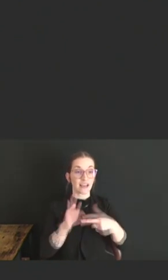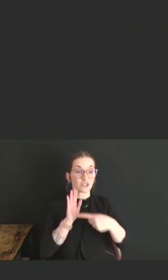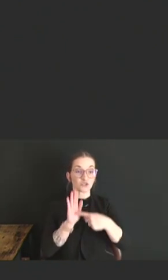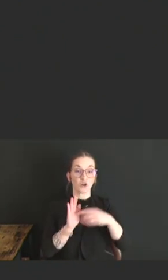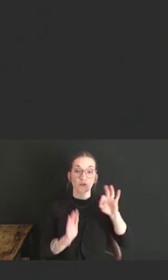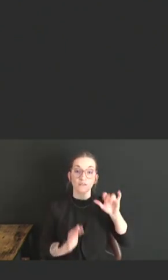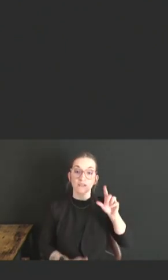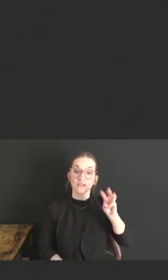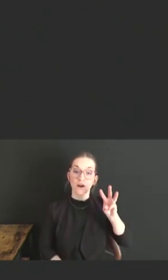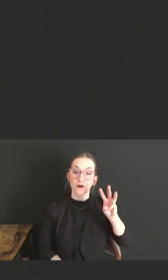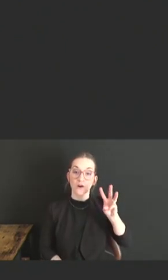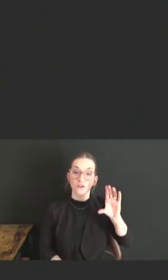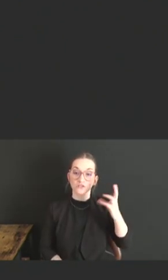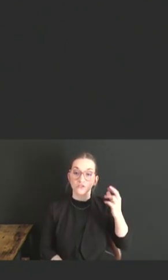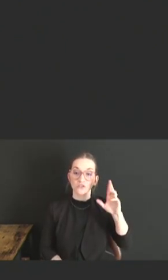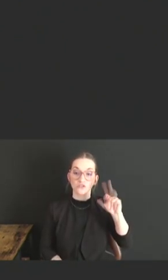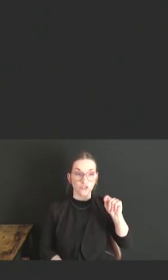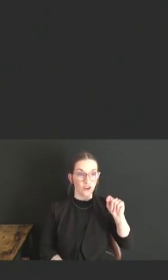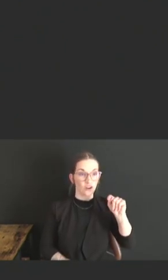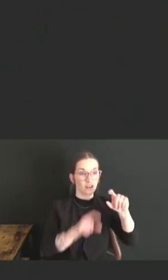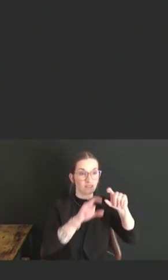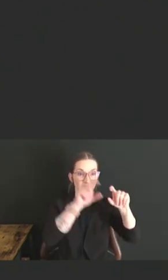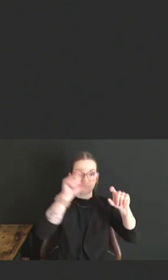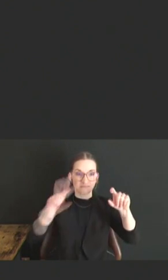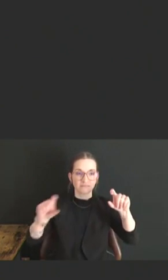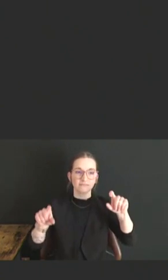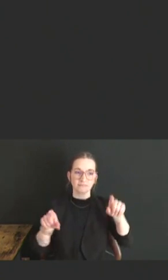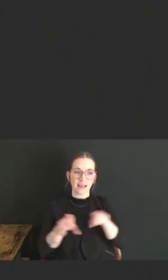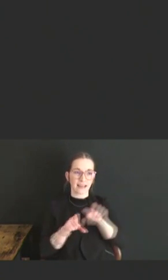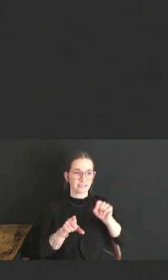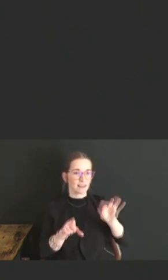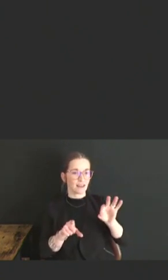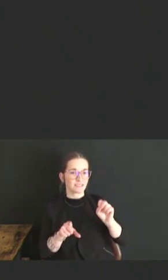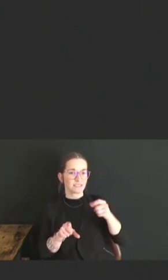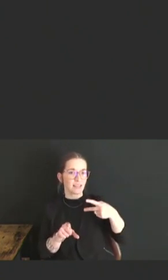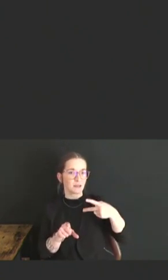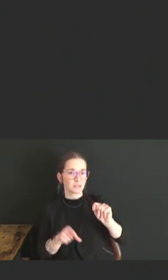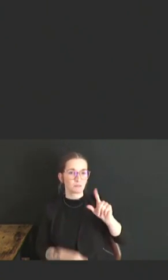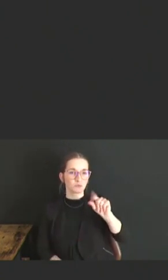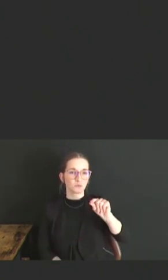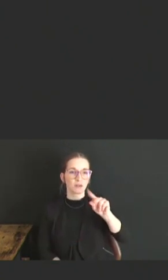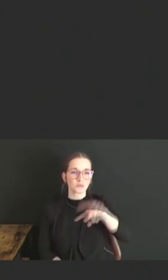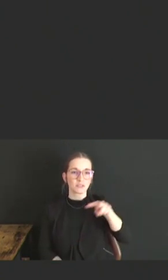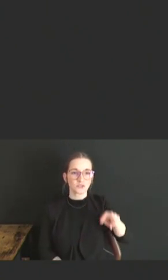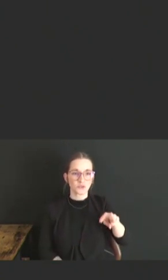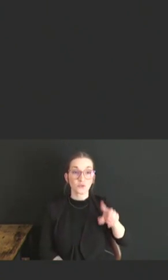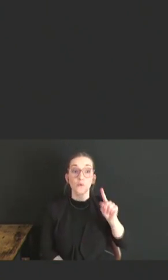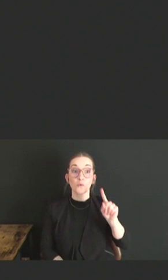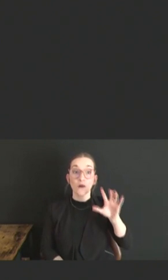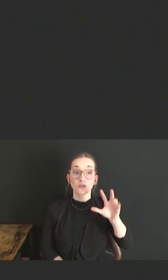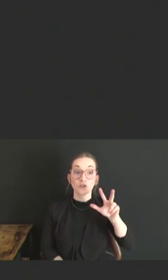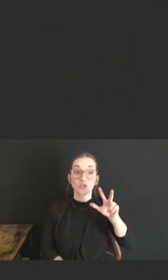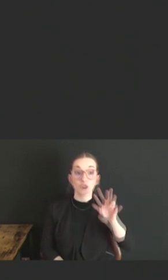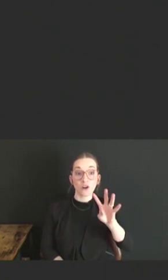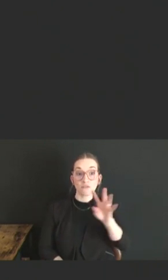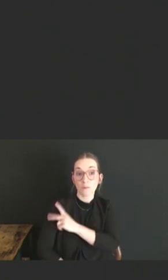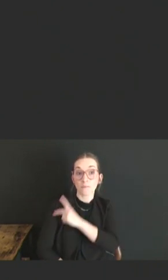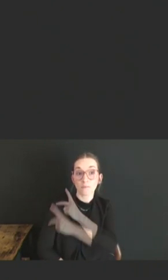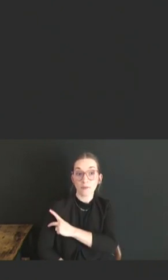As of September 2022, 134 patients, 12 to 25 years of age were identified via healthcare